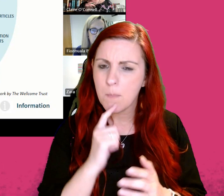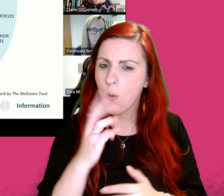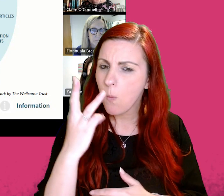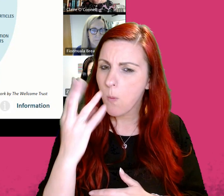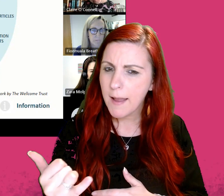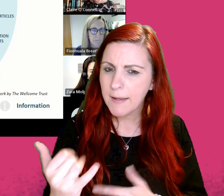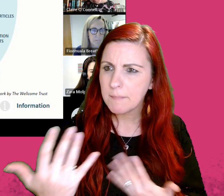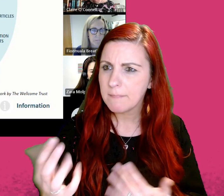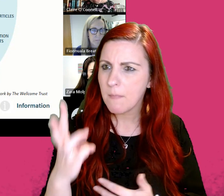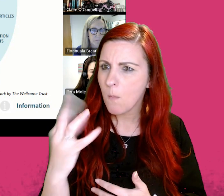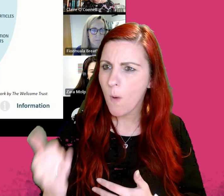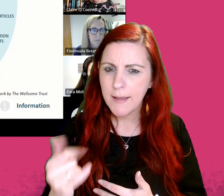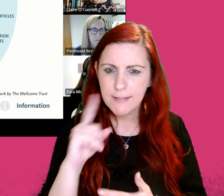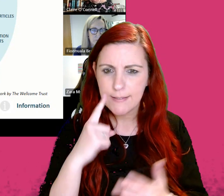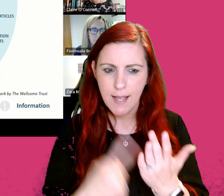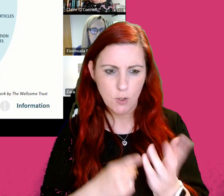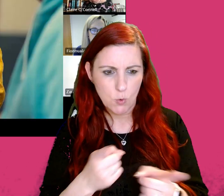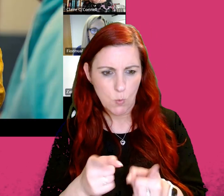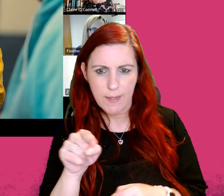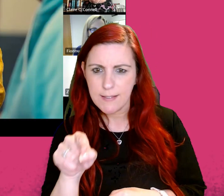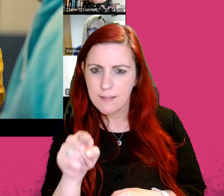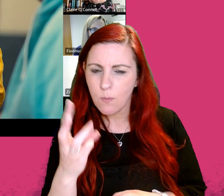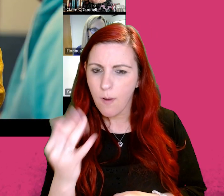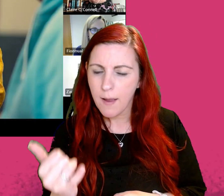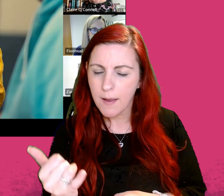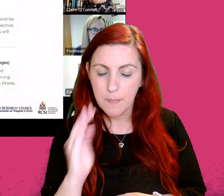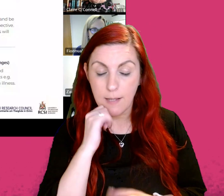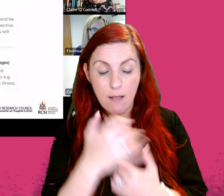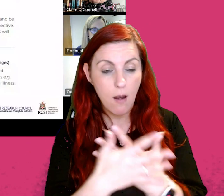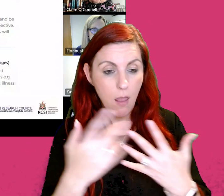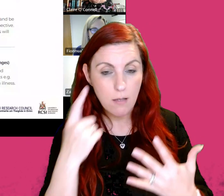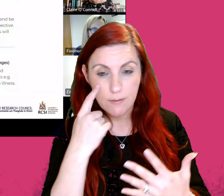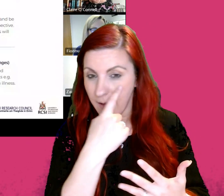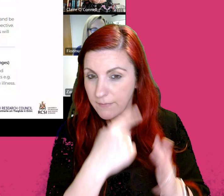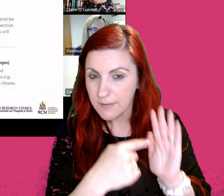steps to do PPI and research there's lots of evidence and this research evidence suggests many